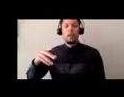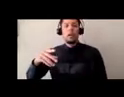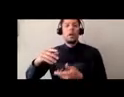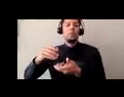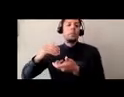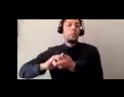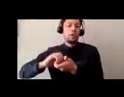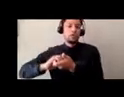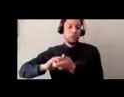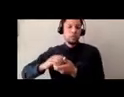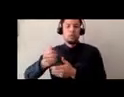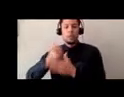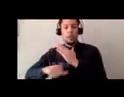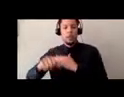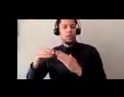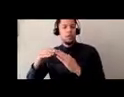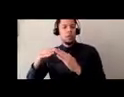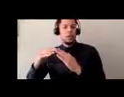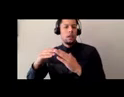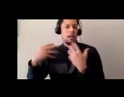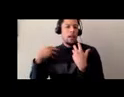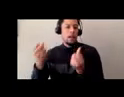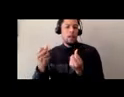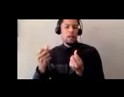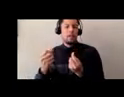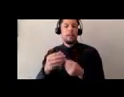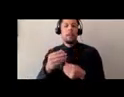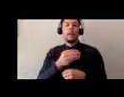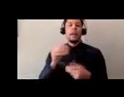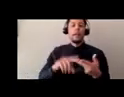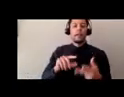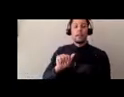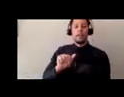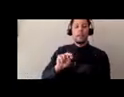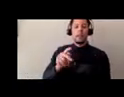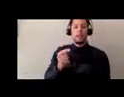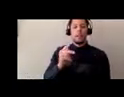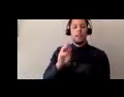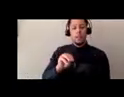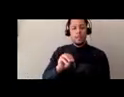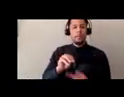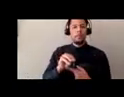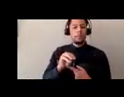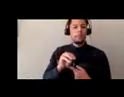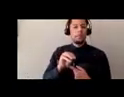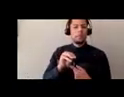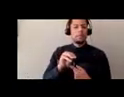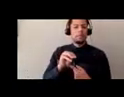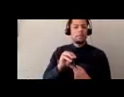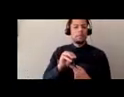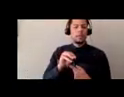California health and wellness. Exactly.